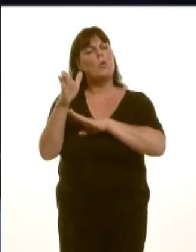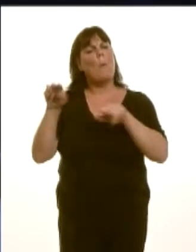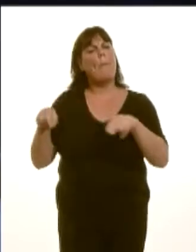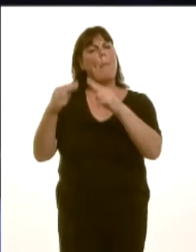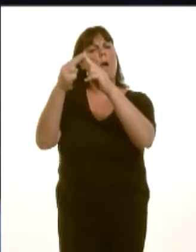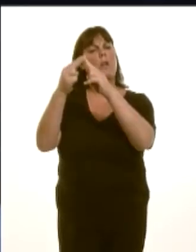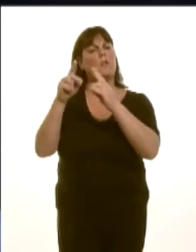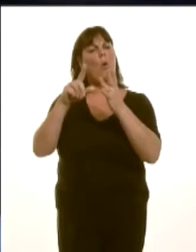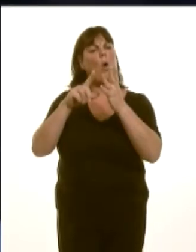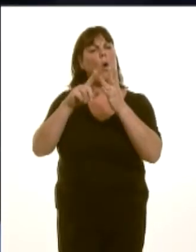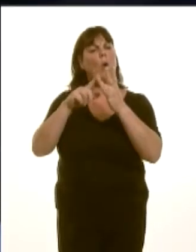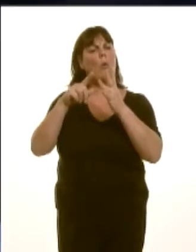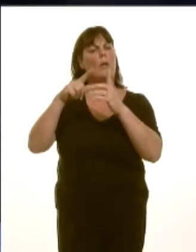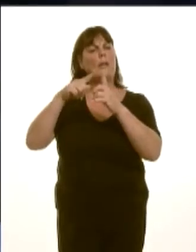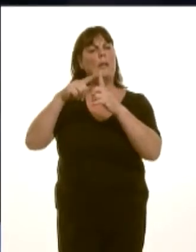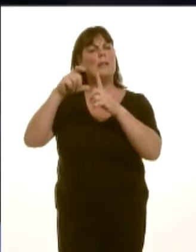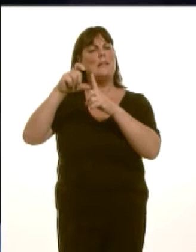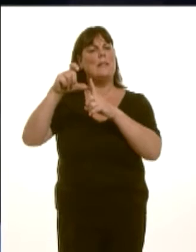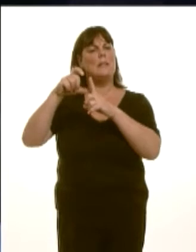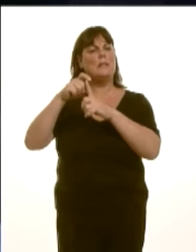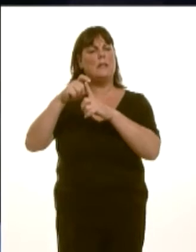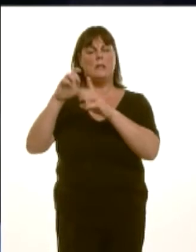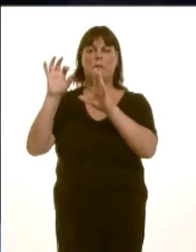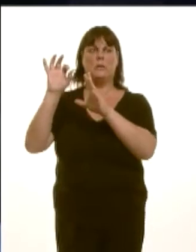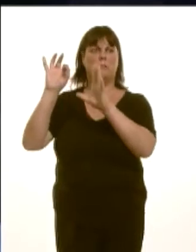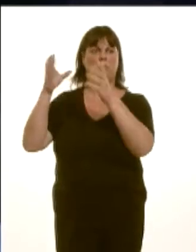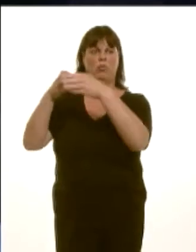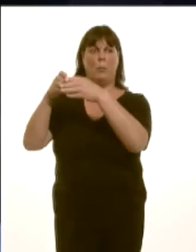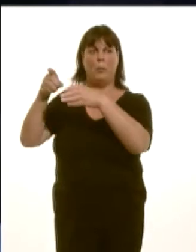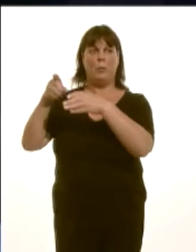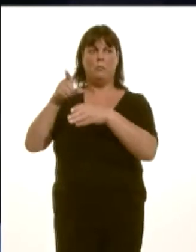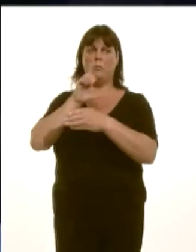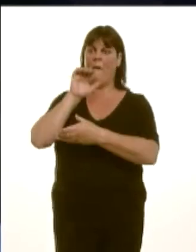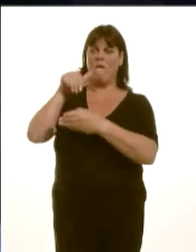of the work of the Children and Young People Committee, and a number of us were disappointed